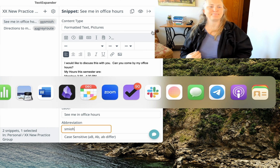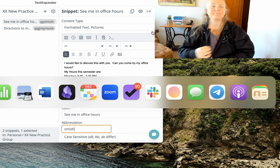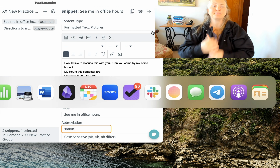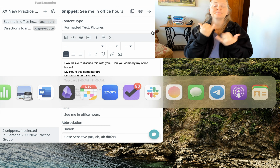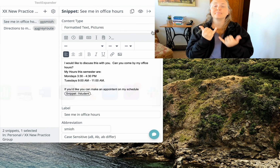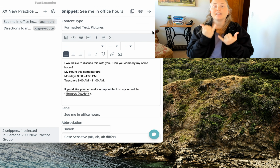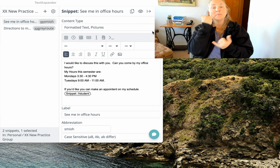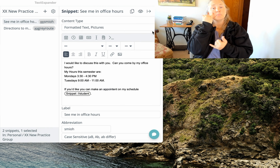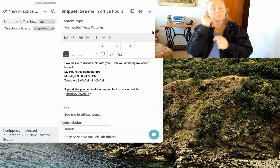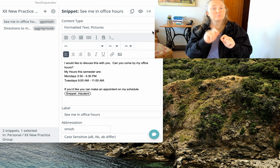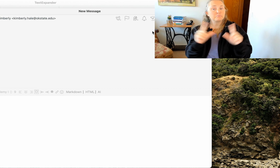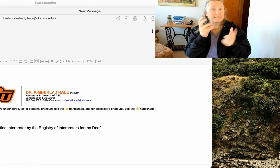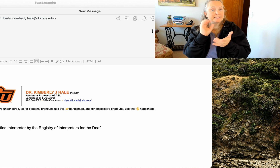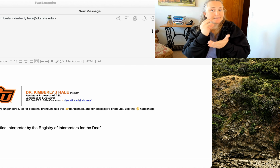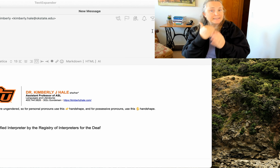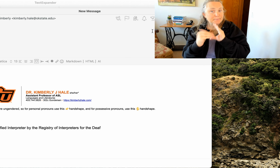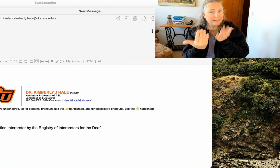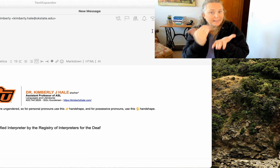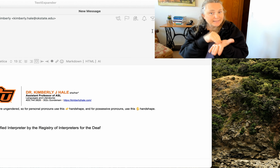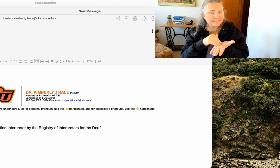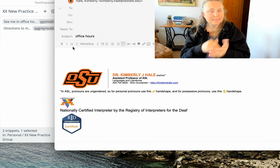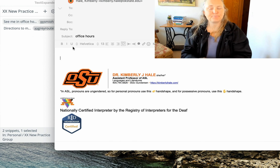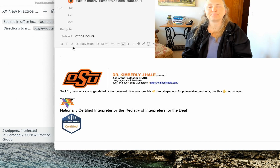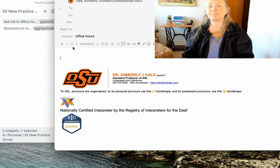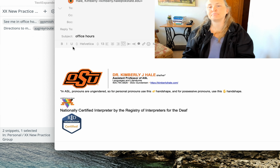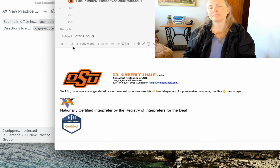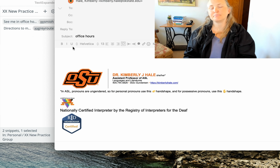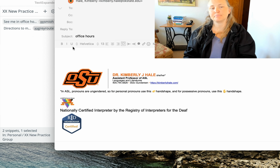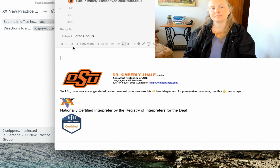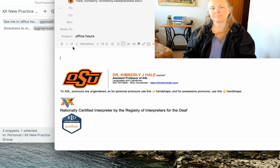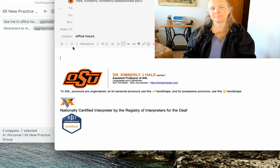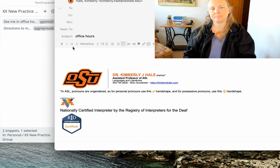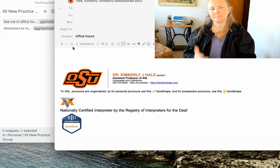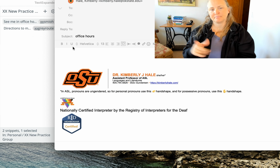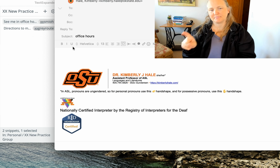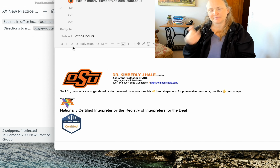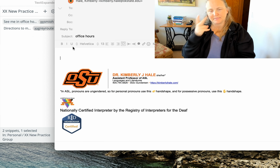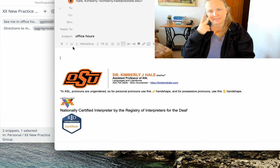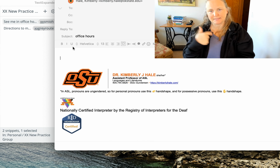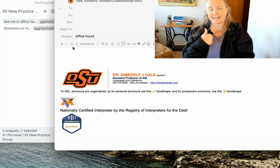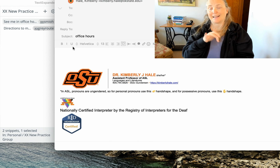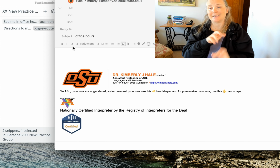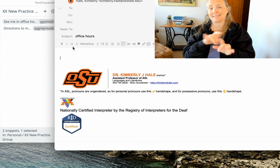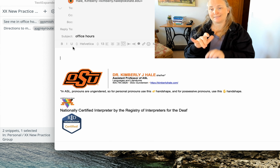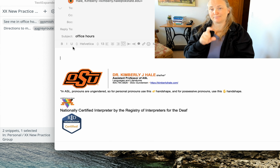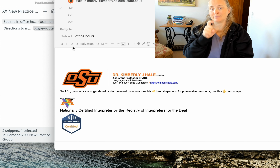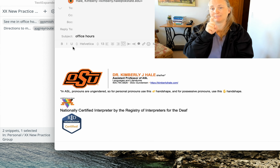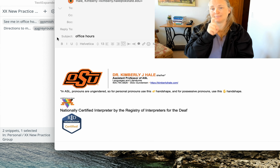If I go to my email, and I'm responding to them and they need to see me. I will type.